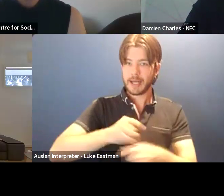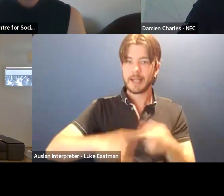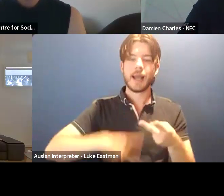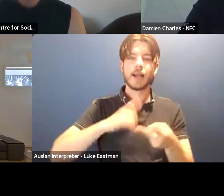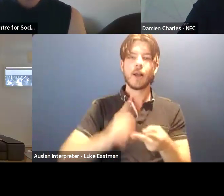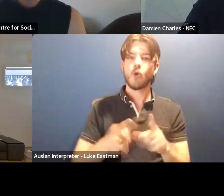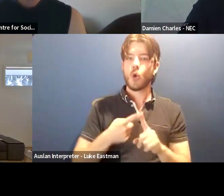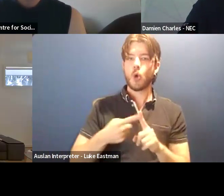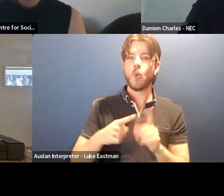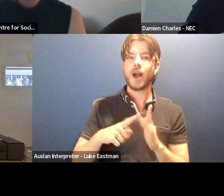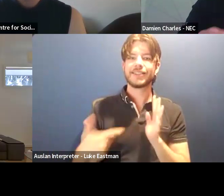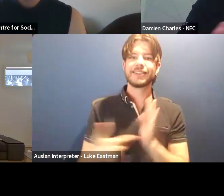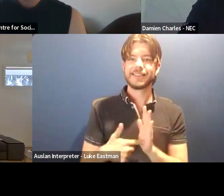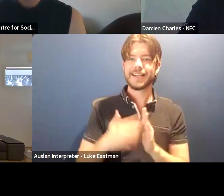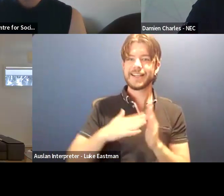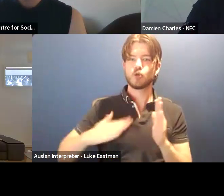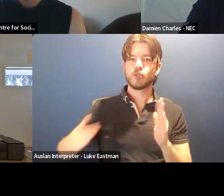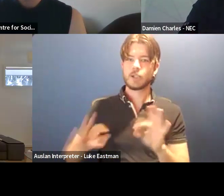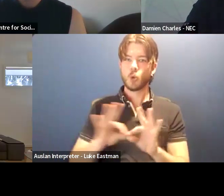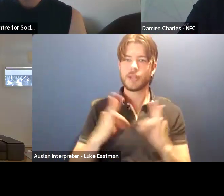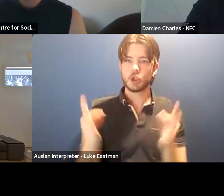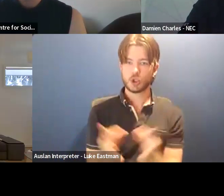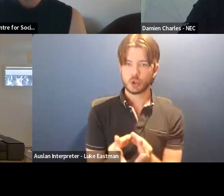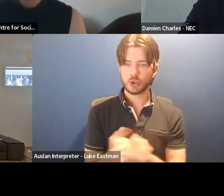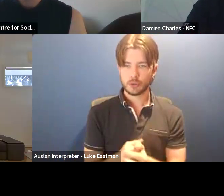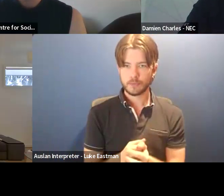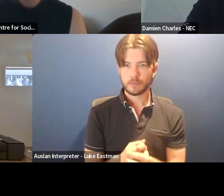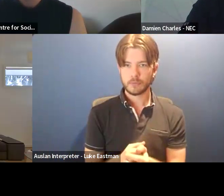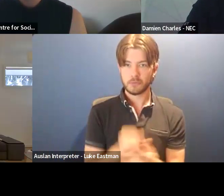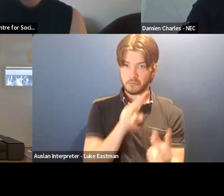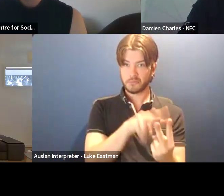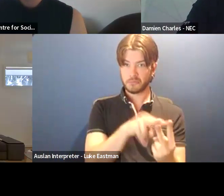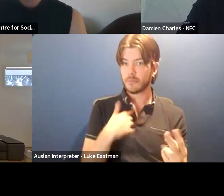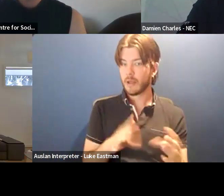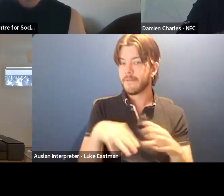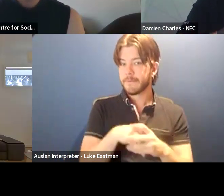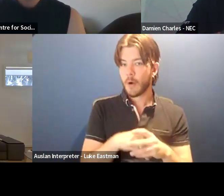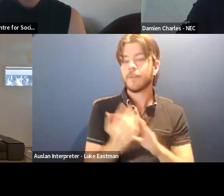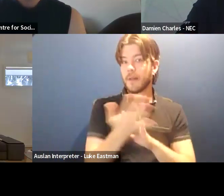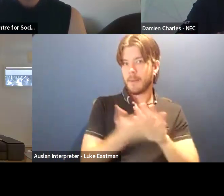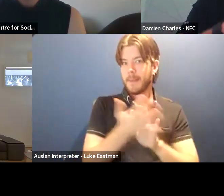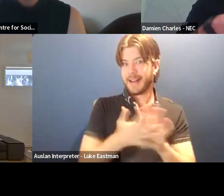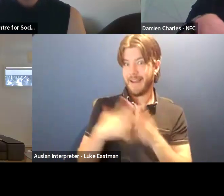Industry Association and through my involvement within those associations as